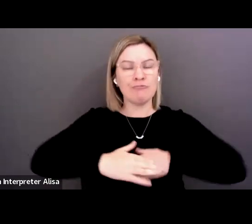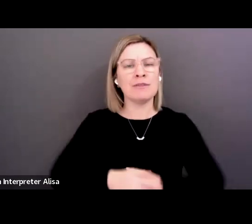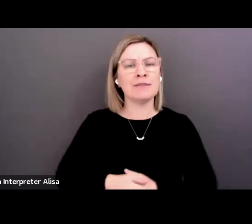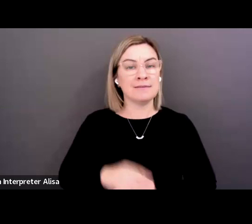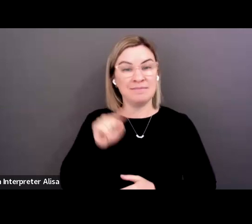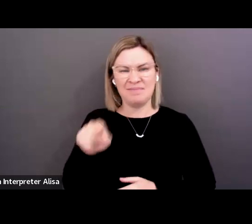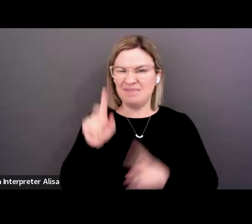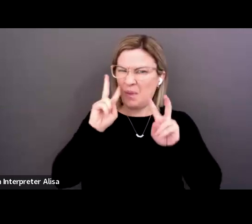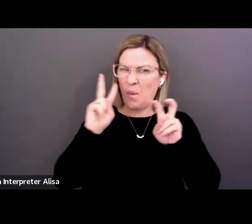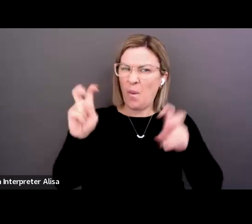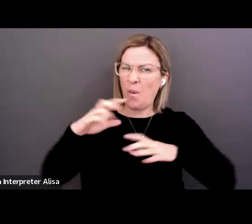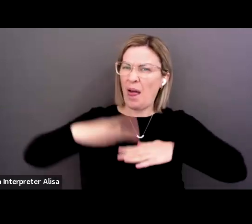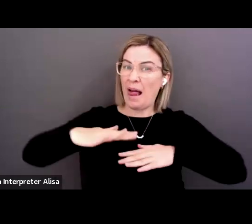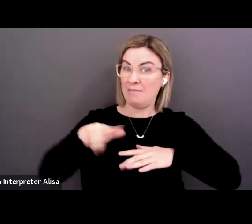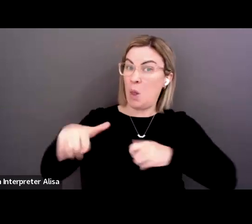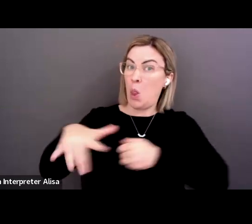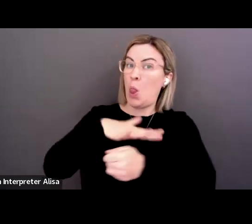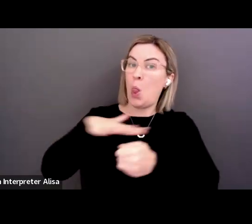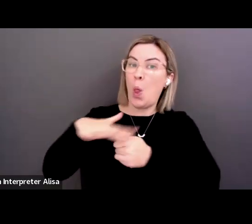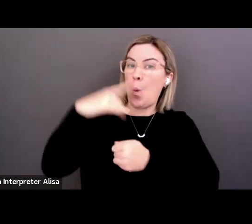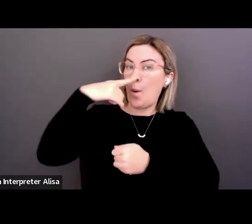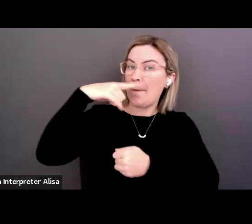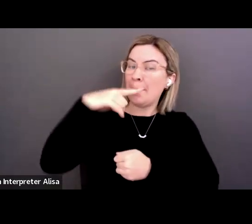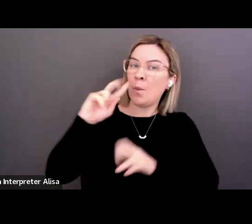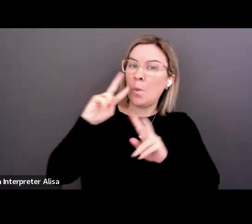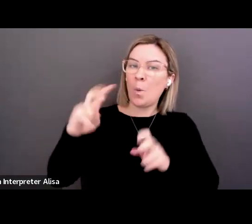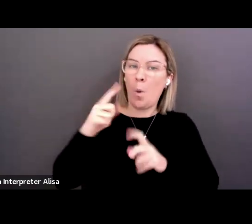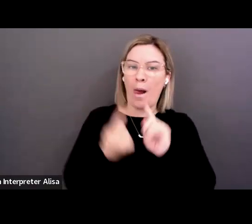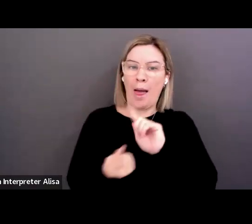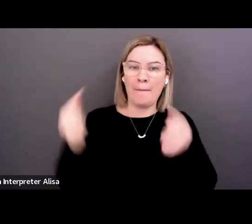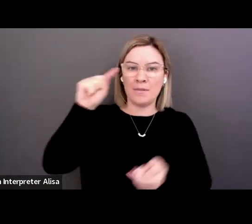way" and have a short blond bob. I'm a woman in my 40s. Joining you from Dja